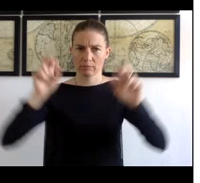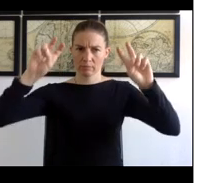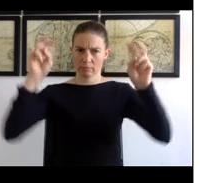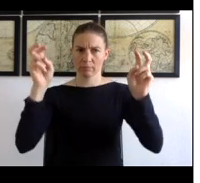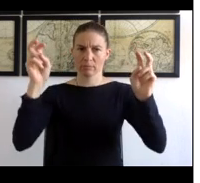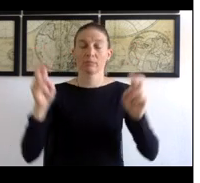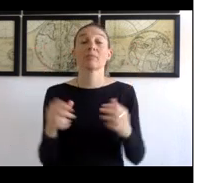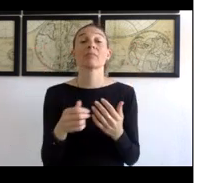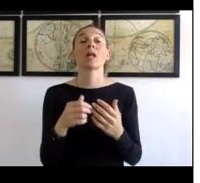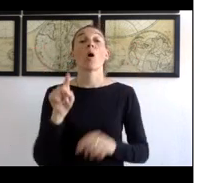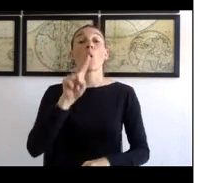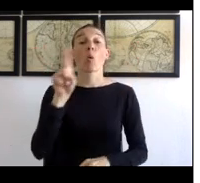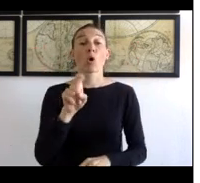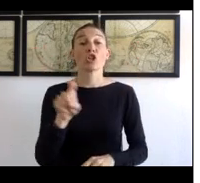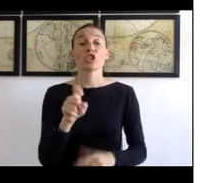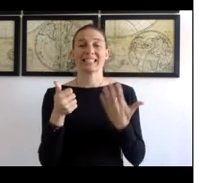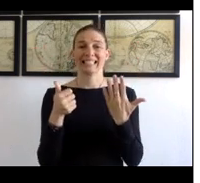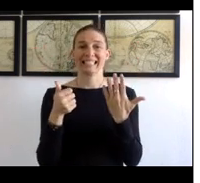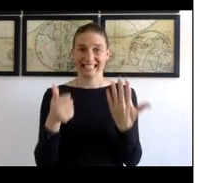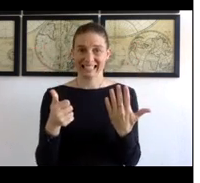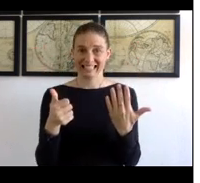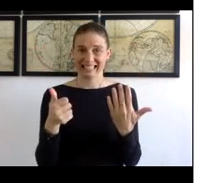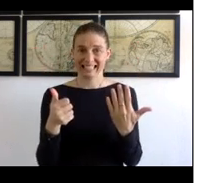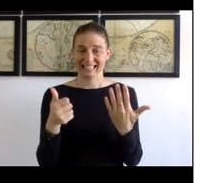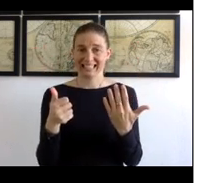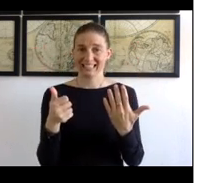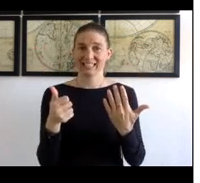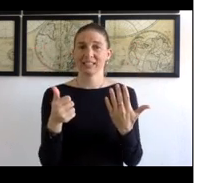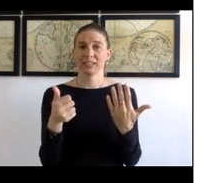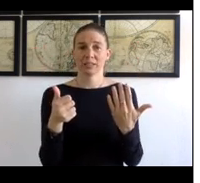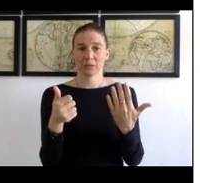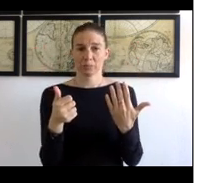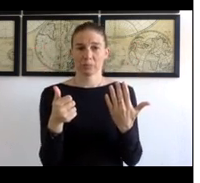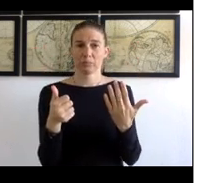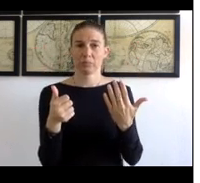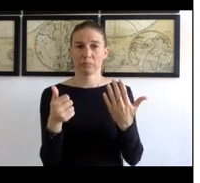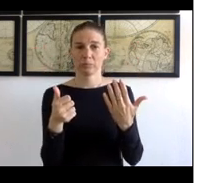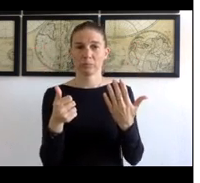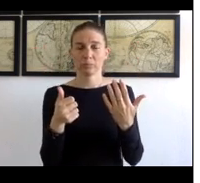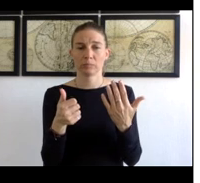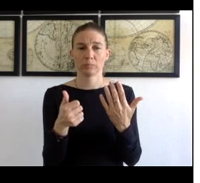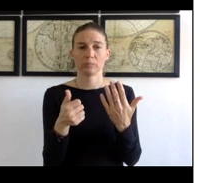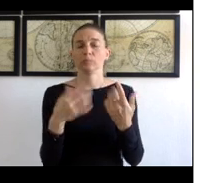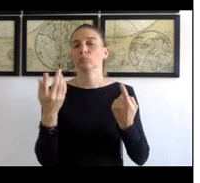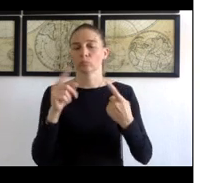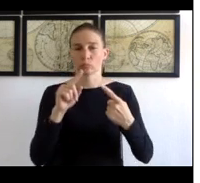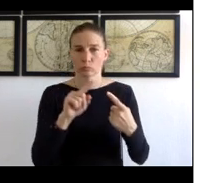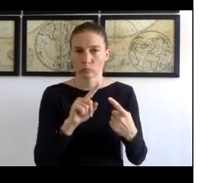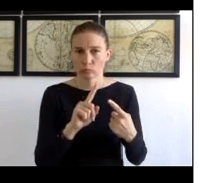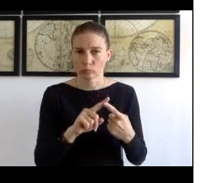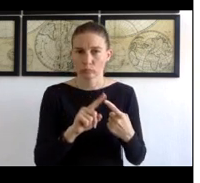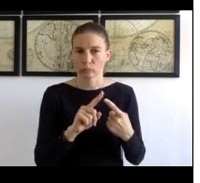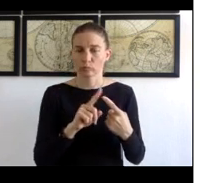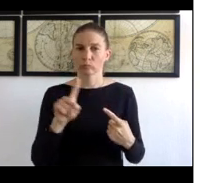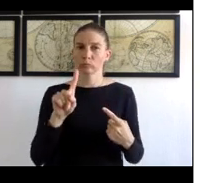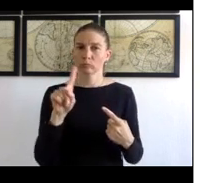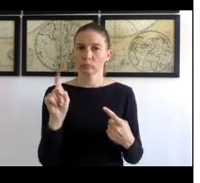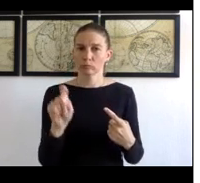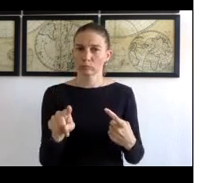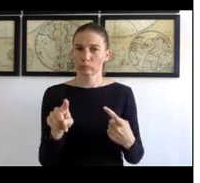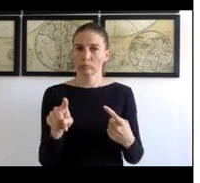to report whether or not they have any difficulties seeing, hearing,